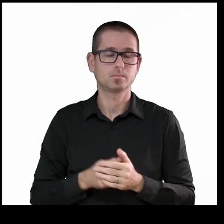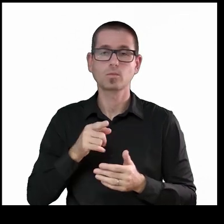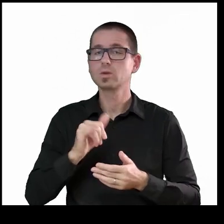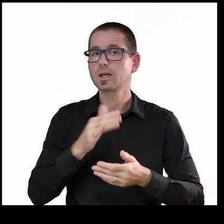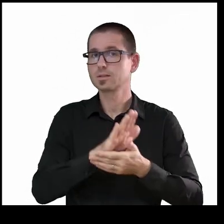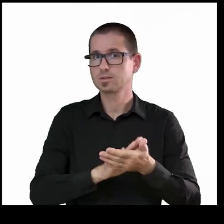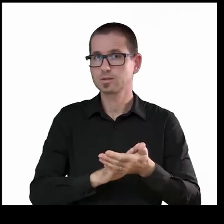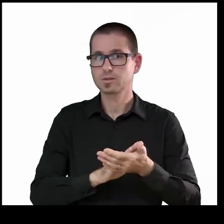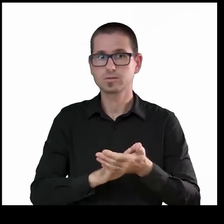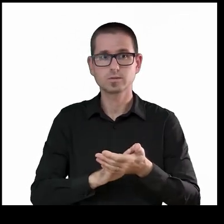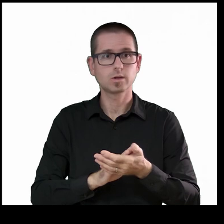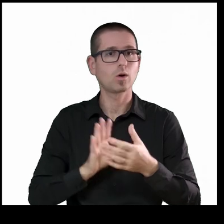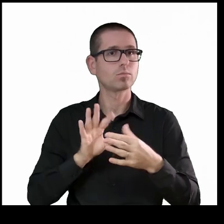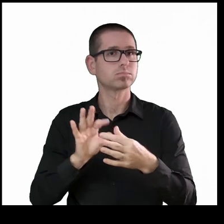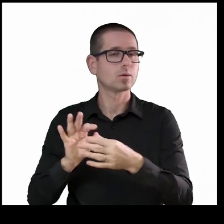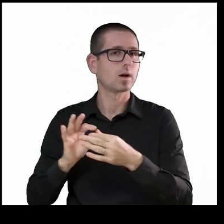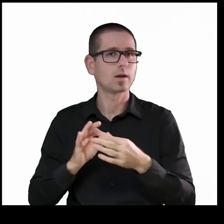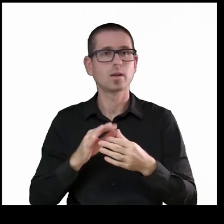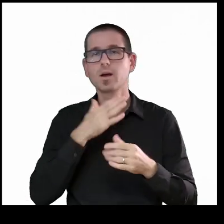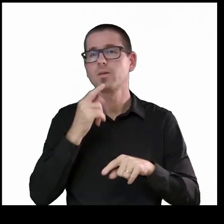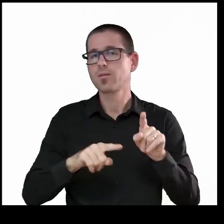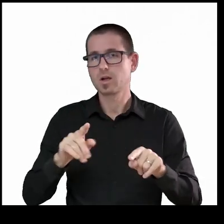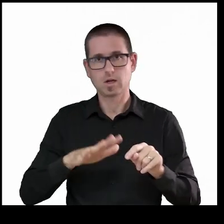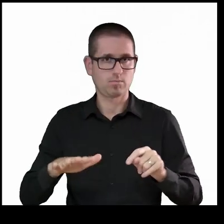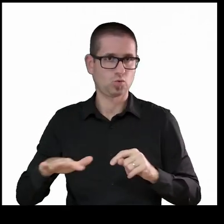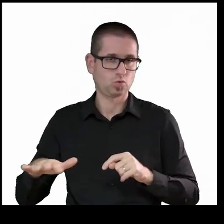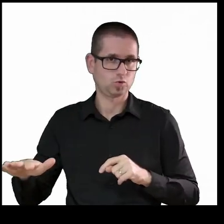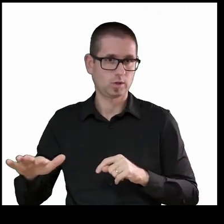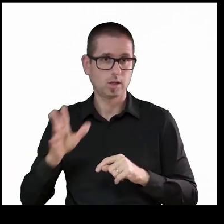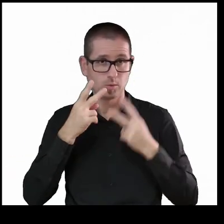applied in many other fields. You see here, for instance,